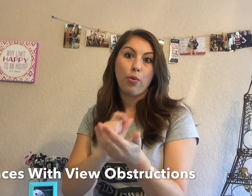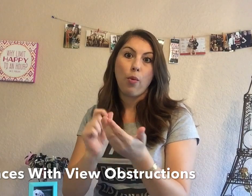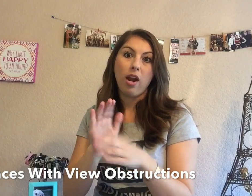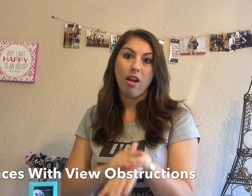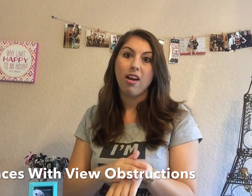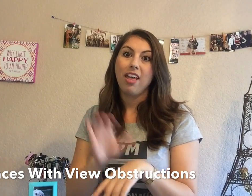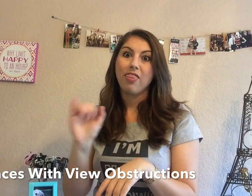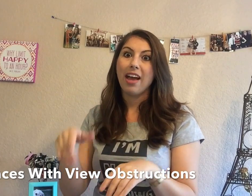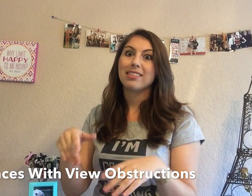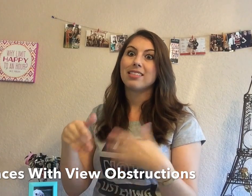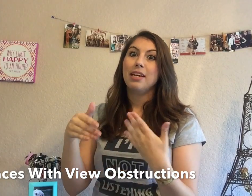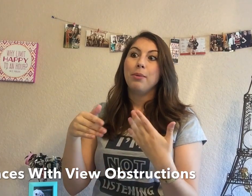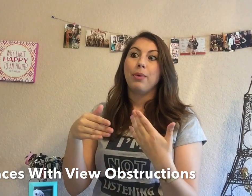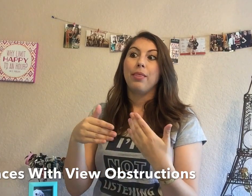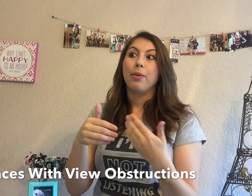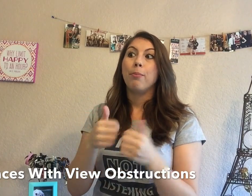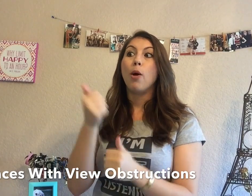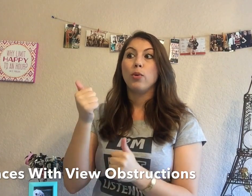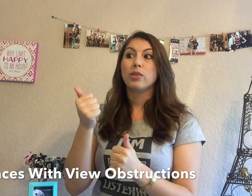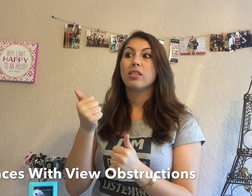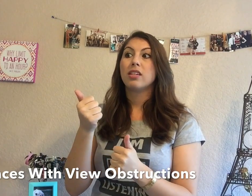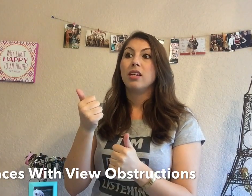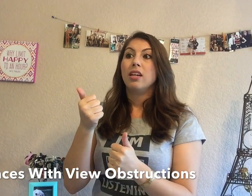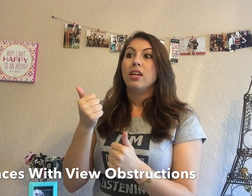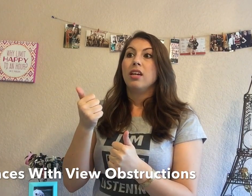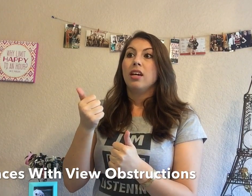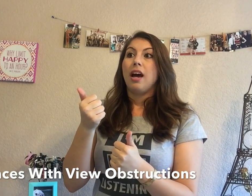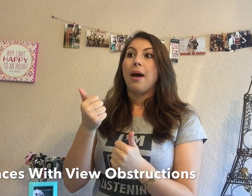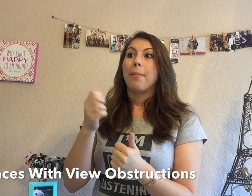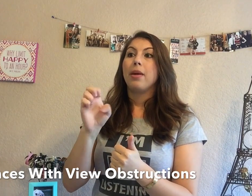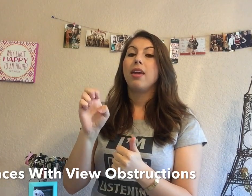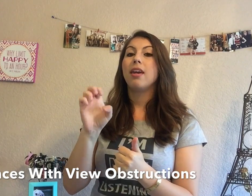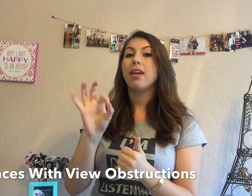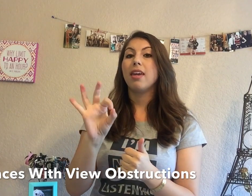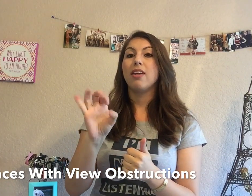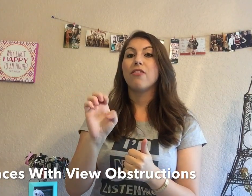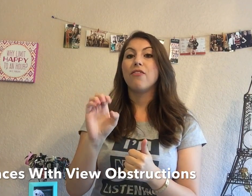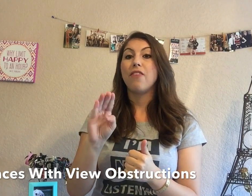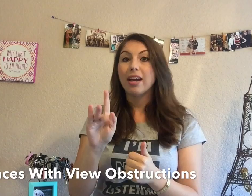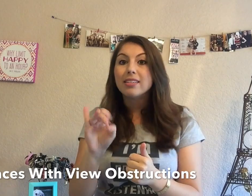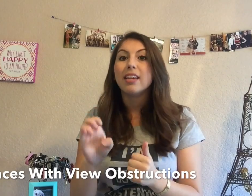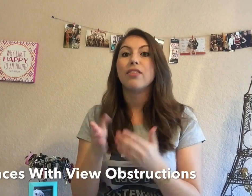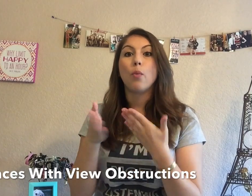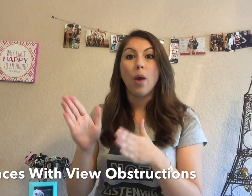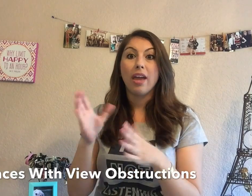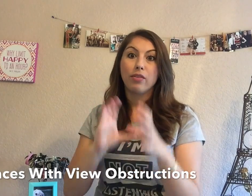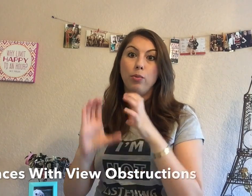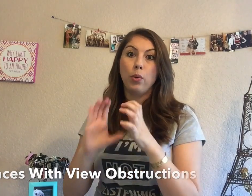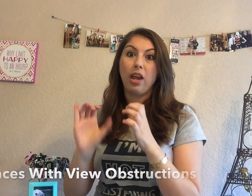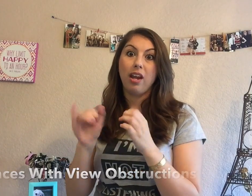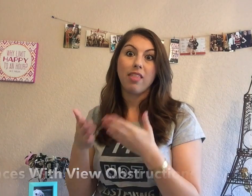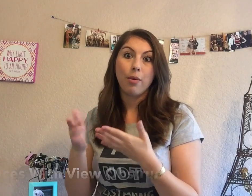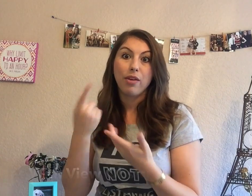writing on it. And that's been the most effective way of communicating that way